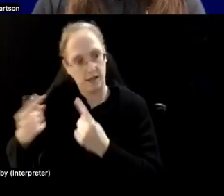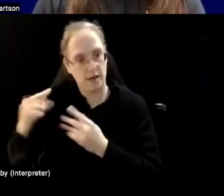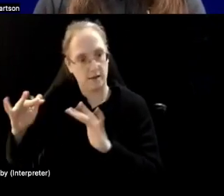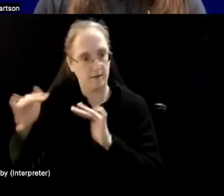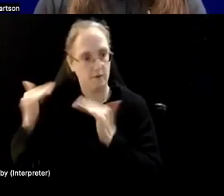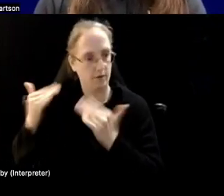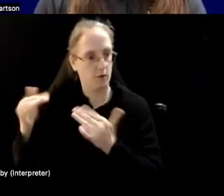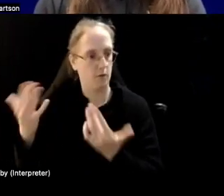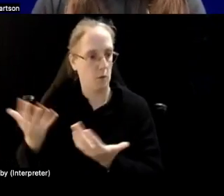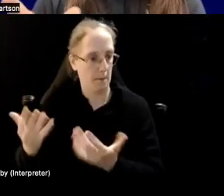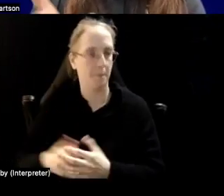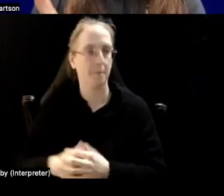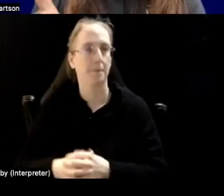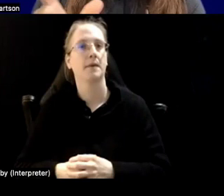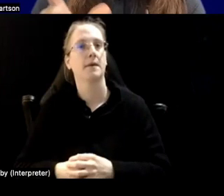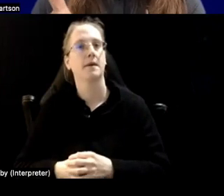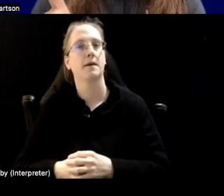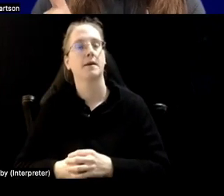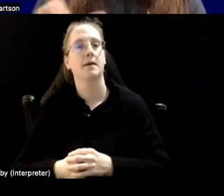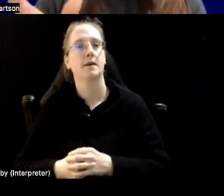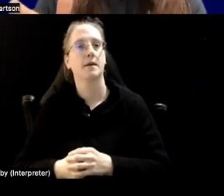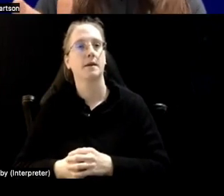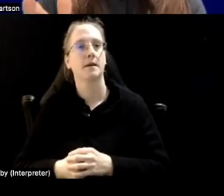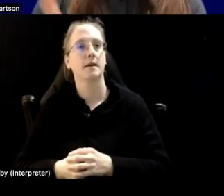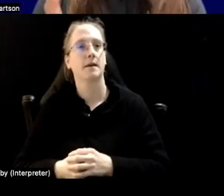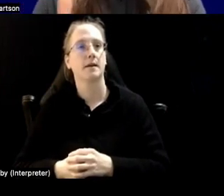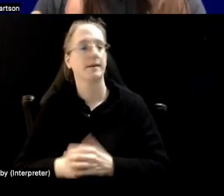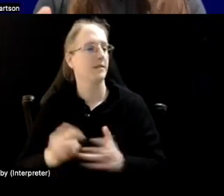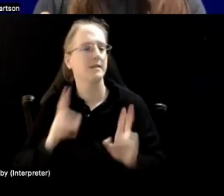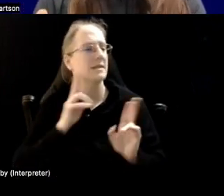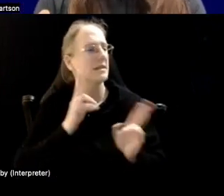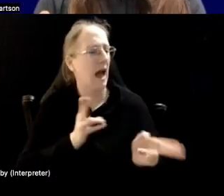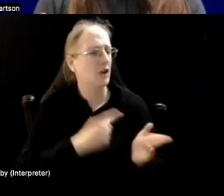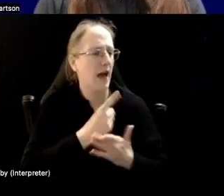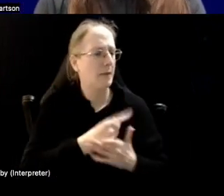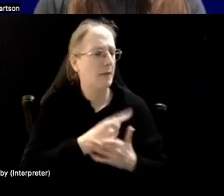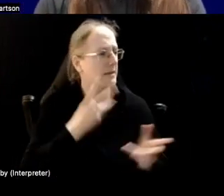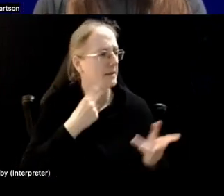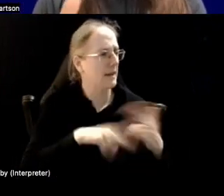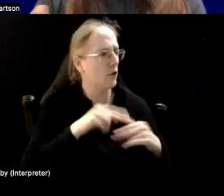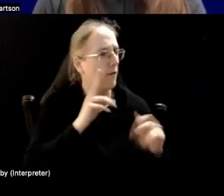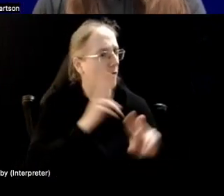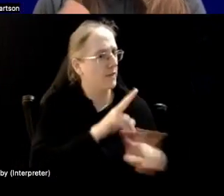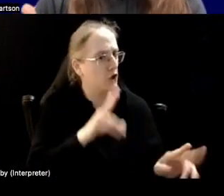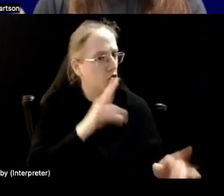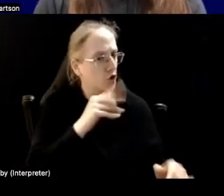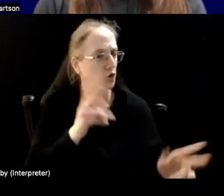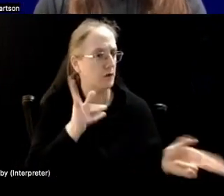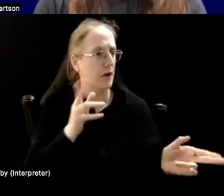really naturally when there is vision involved in joint attention and it happens really early